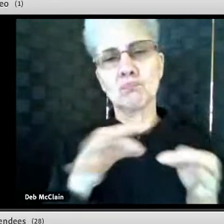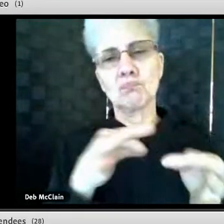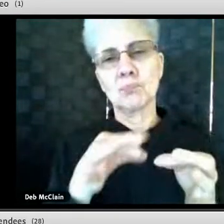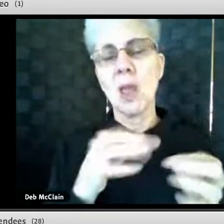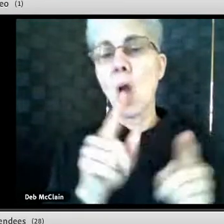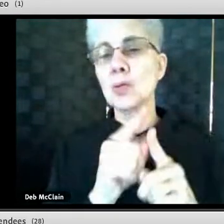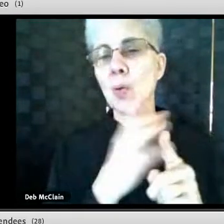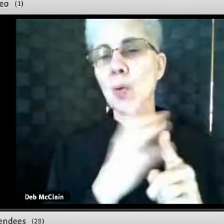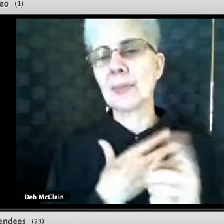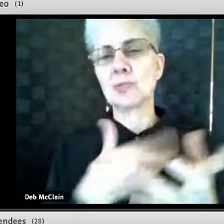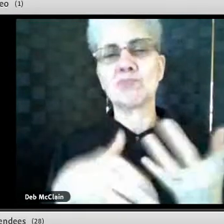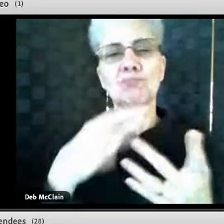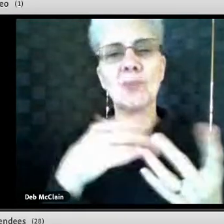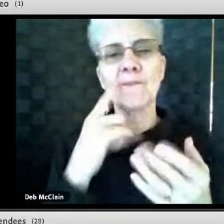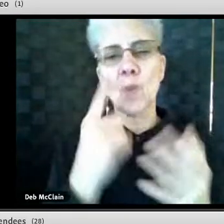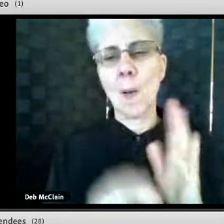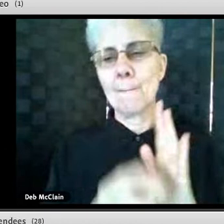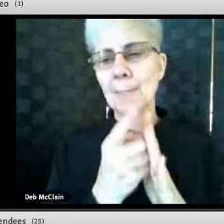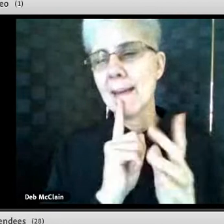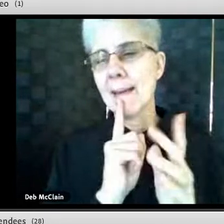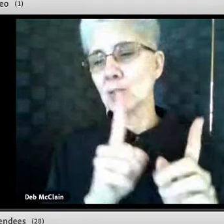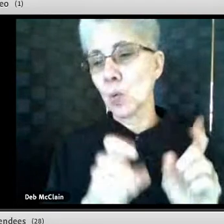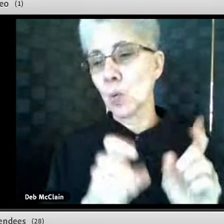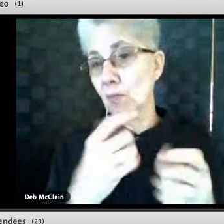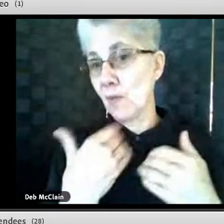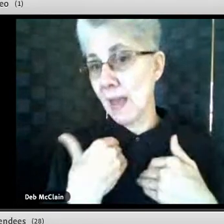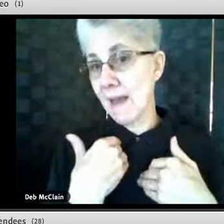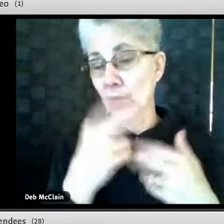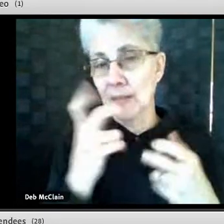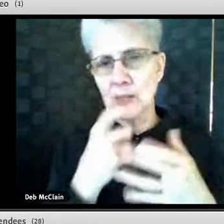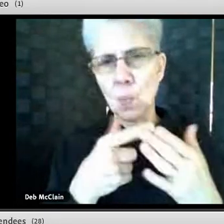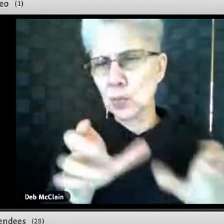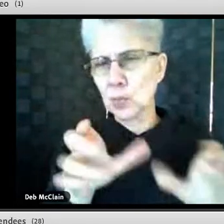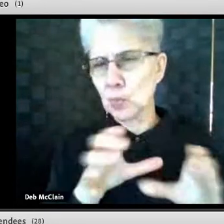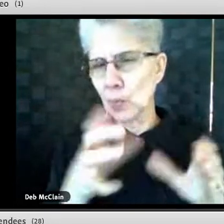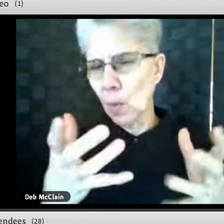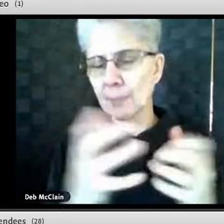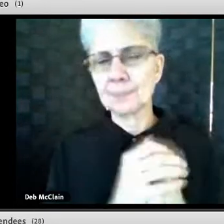I'm happy to go over stuff again. I'm also happy to hang out here for a while and answer questions